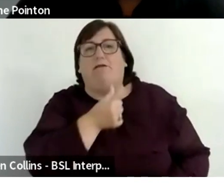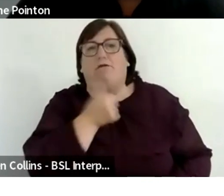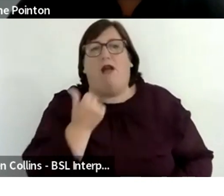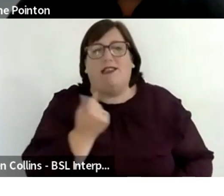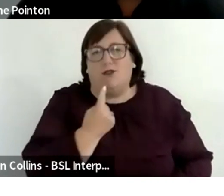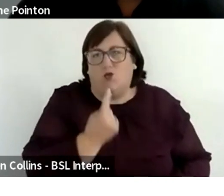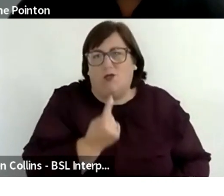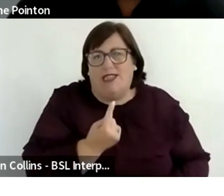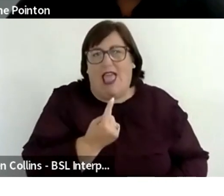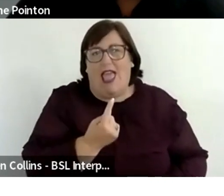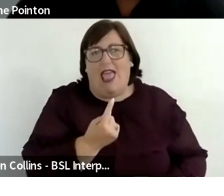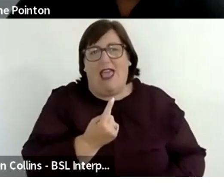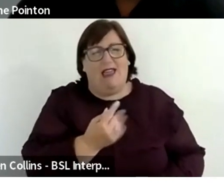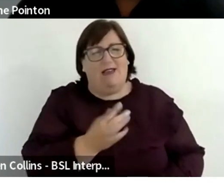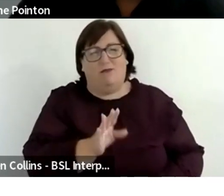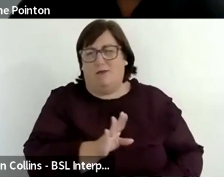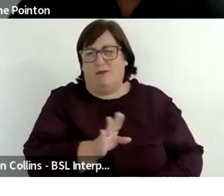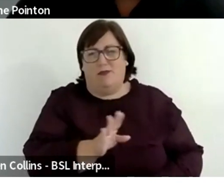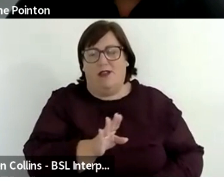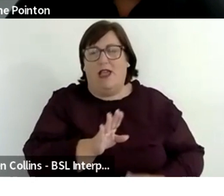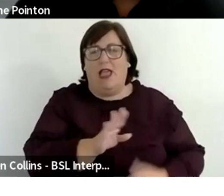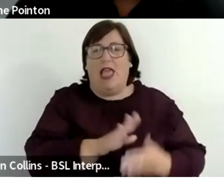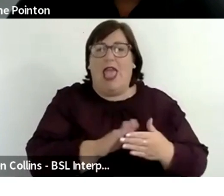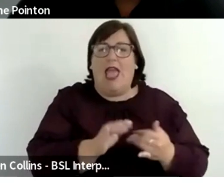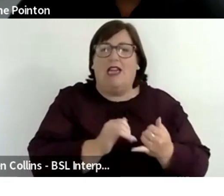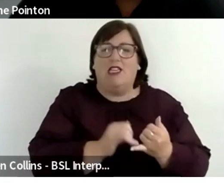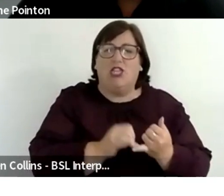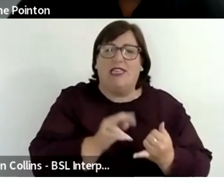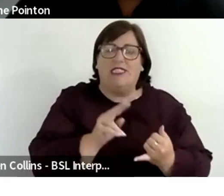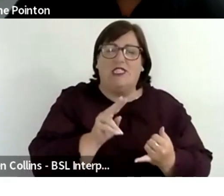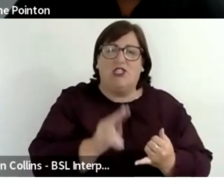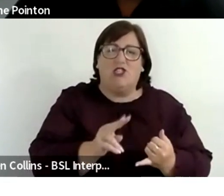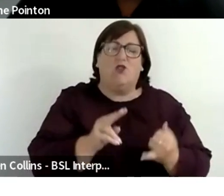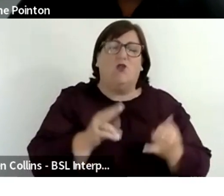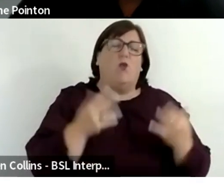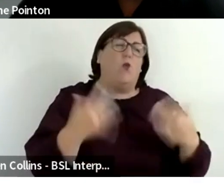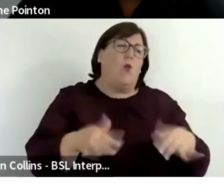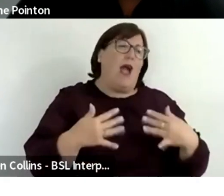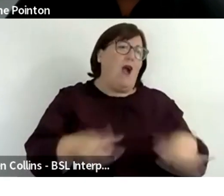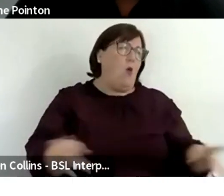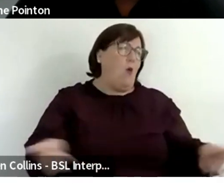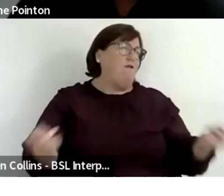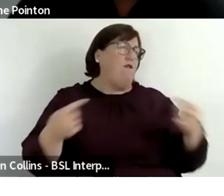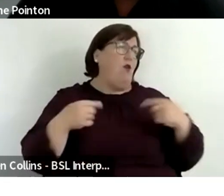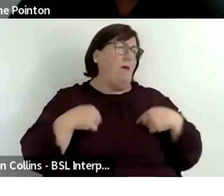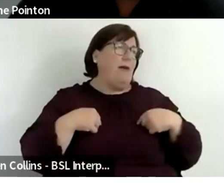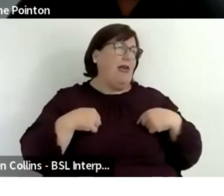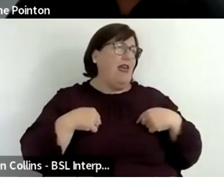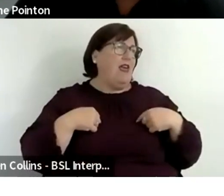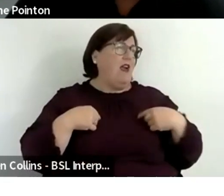HS2 is for me cathartic, empowering and liberating.